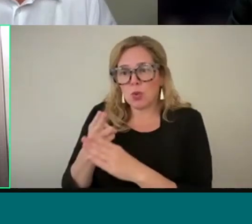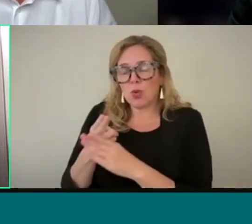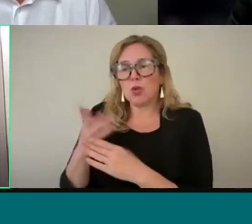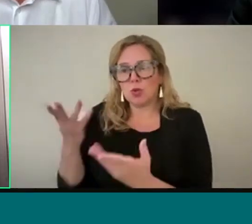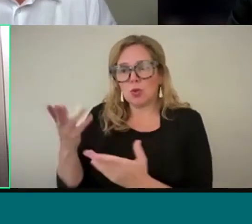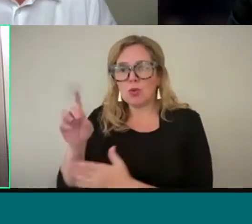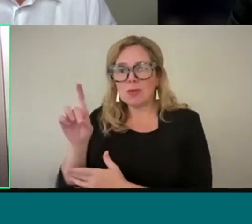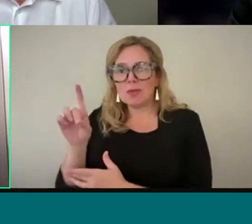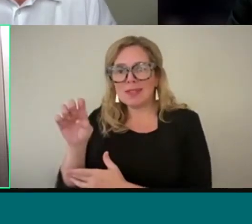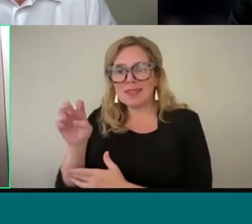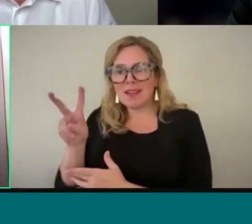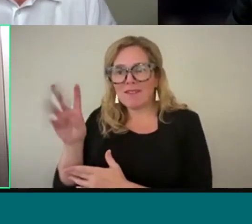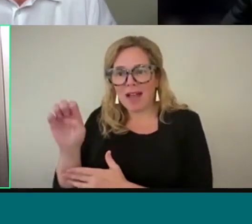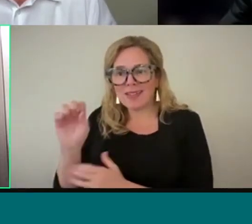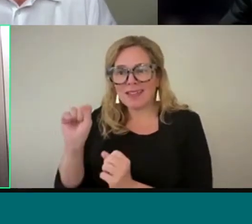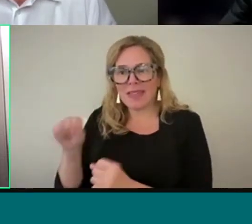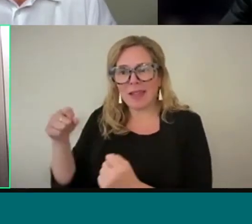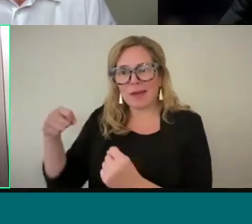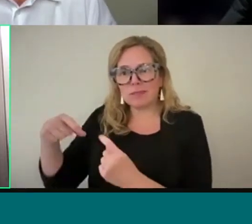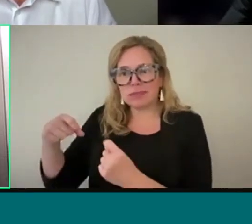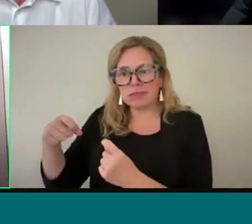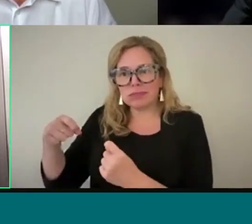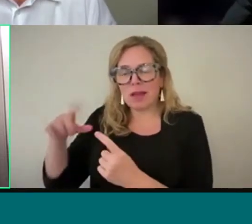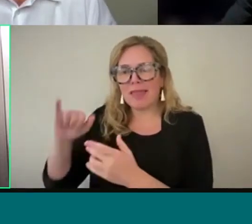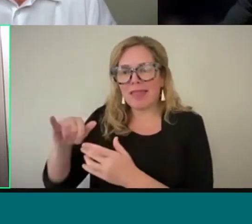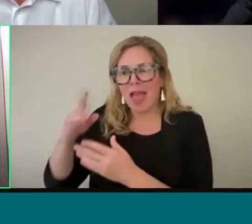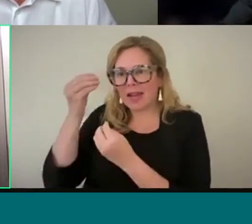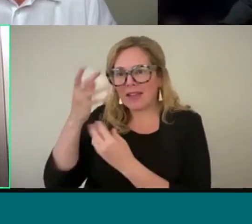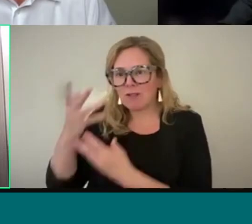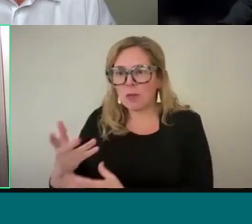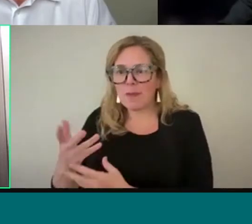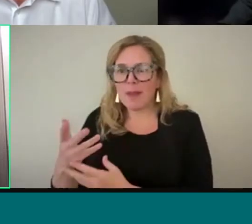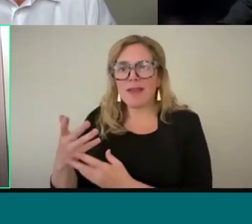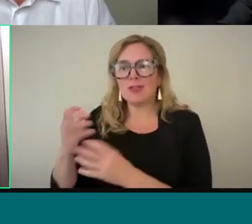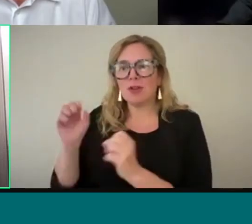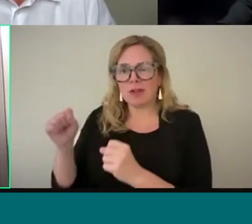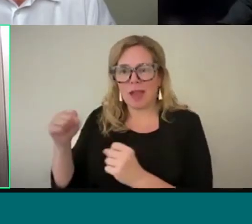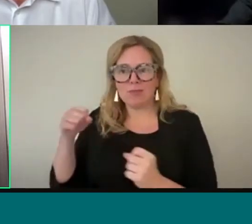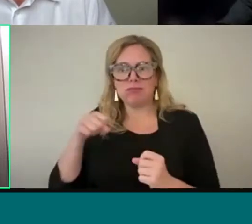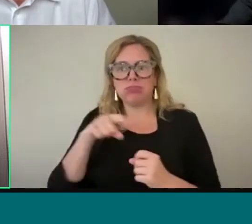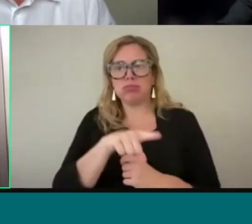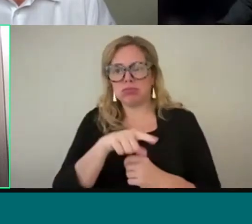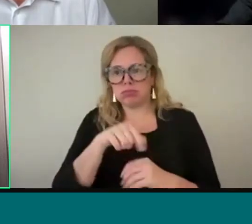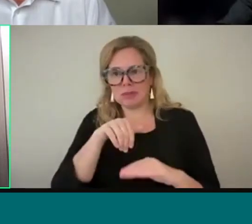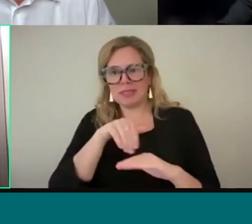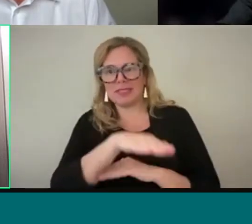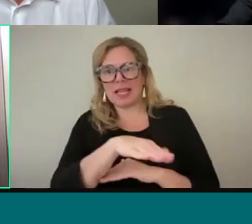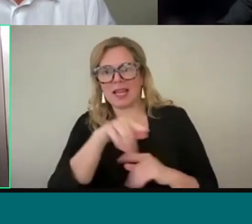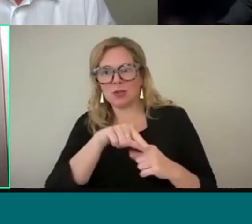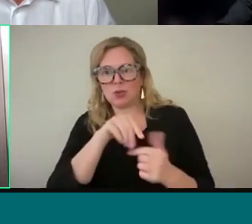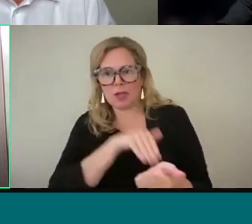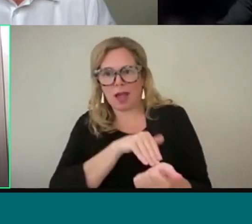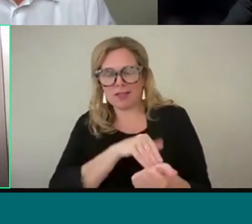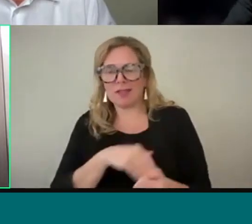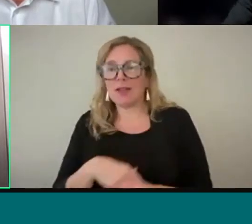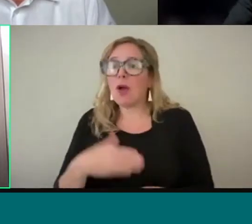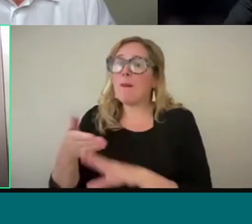And so for instance, now instead of requiring someone to come in person and plug in a device and get a CD-ROM and download all the data and print out sheets of paper,